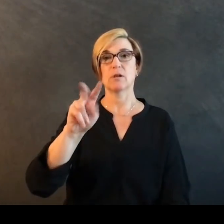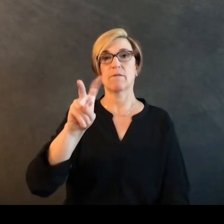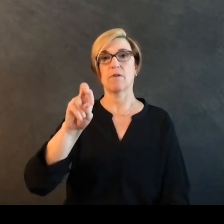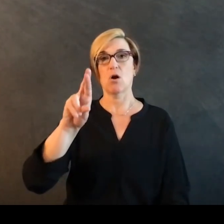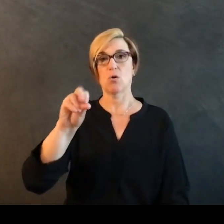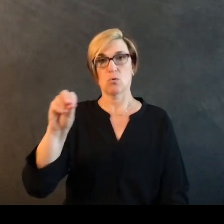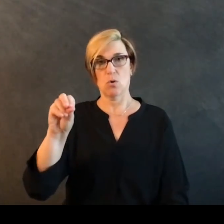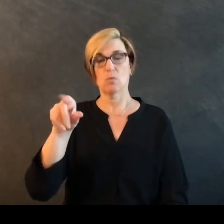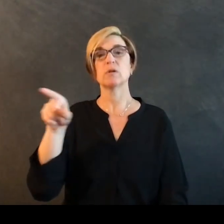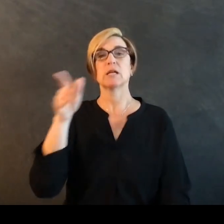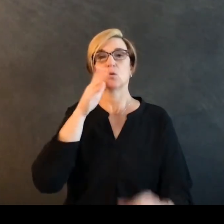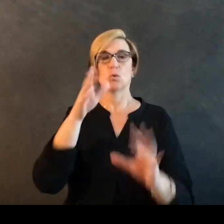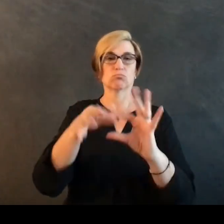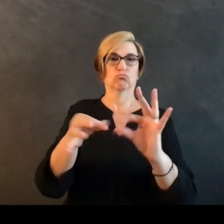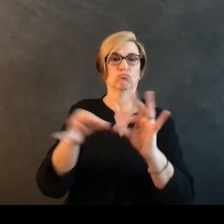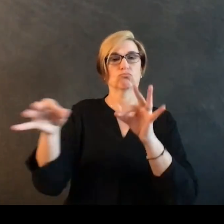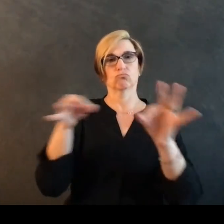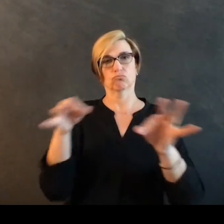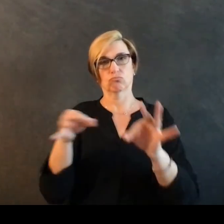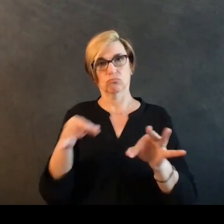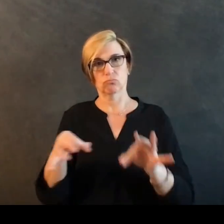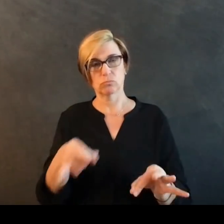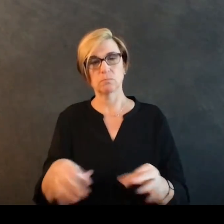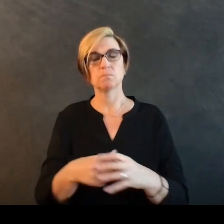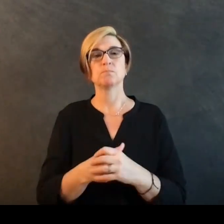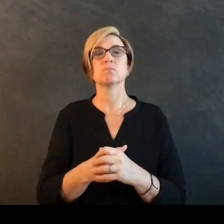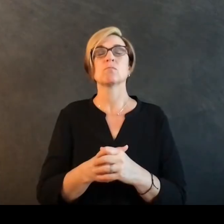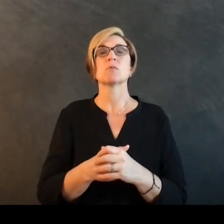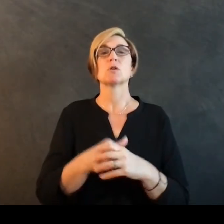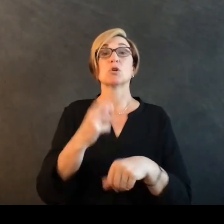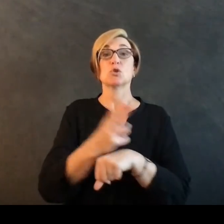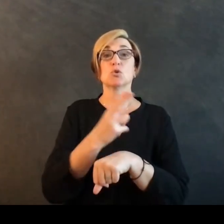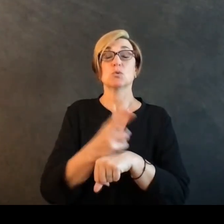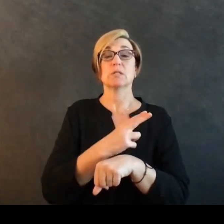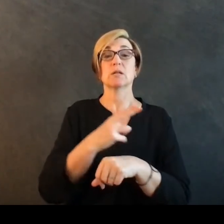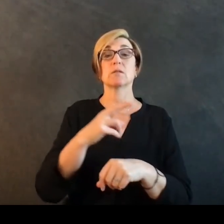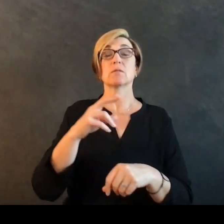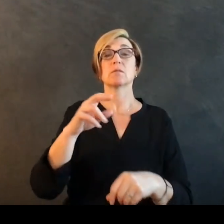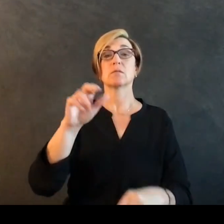president took today using the defense production Act but as you hear details